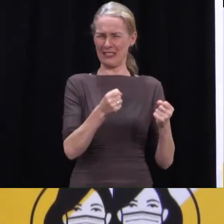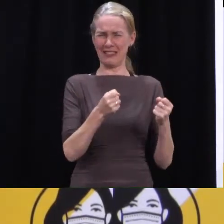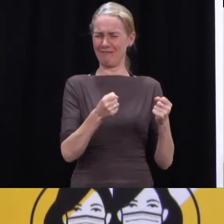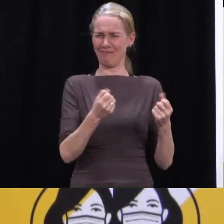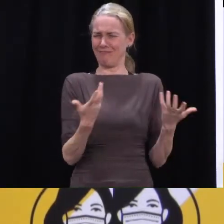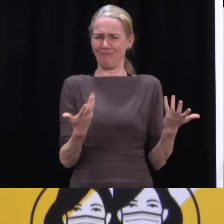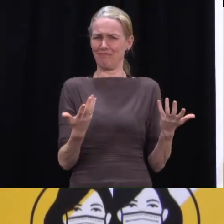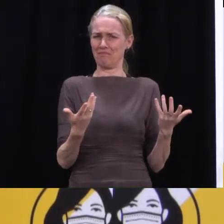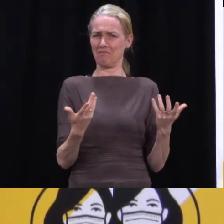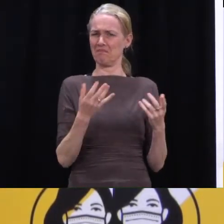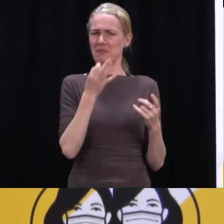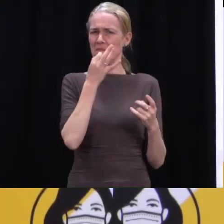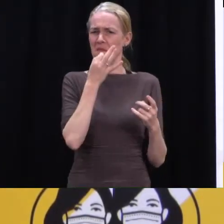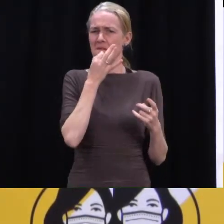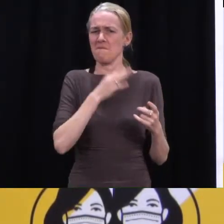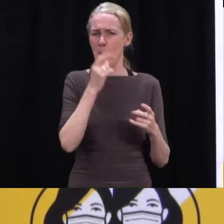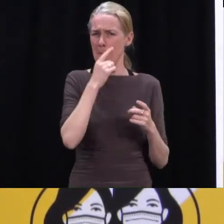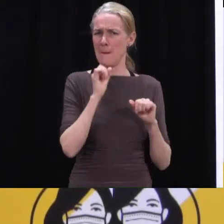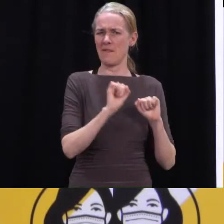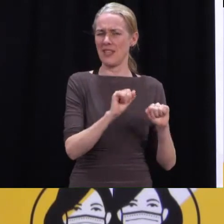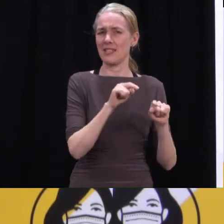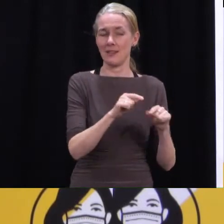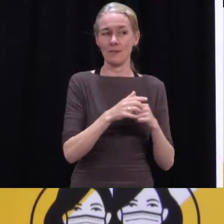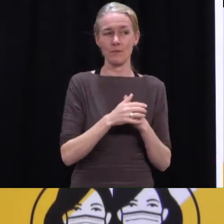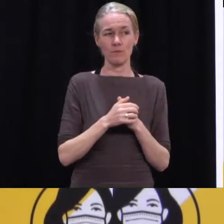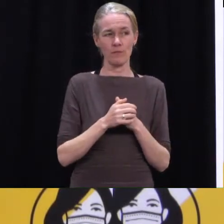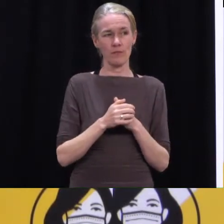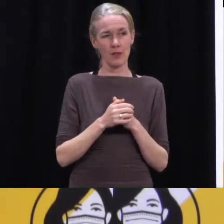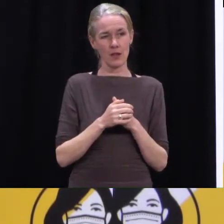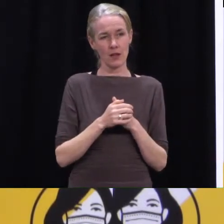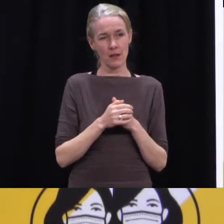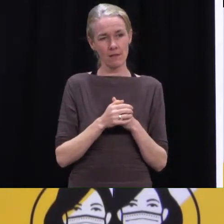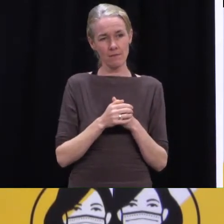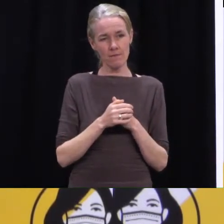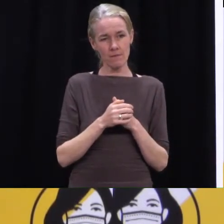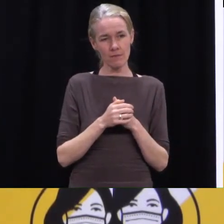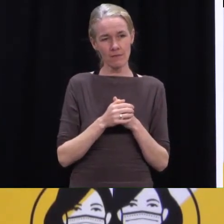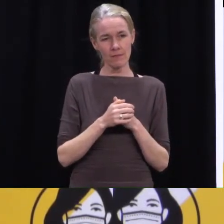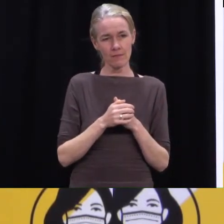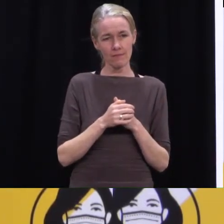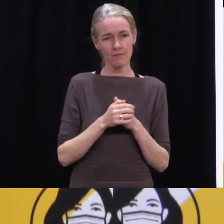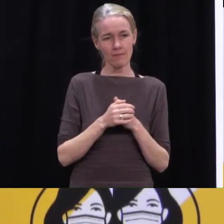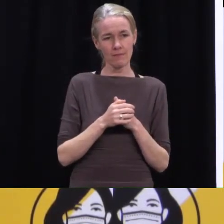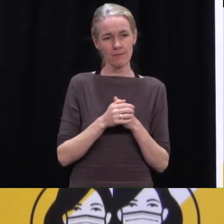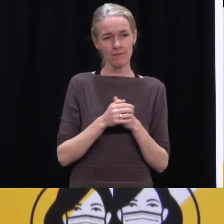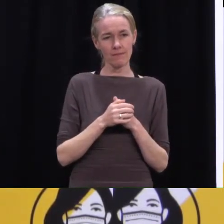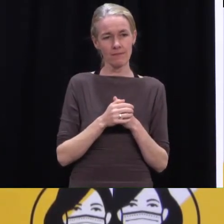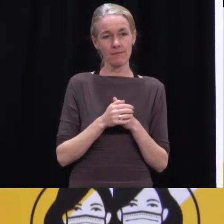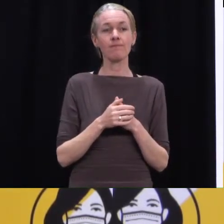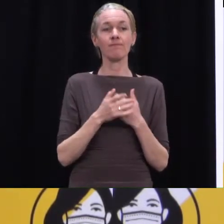act -- accurately, contact trace a prison facility. But we